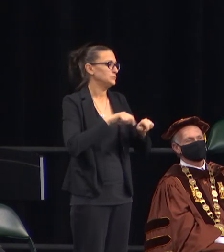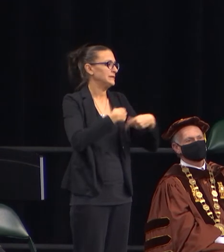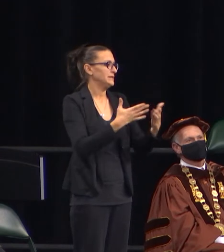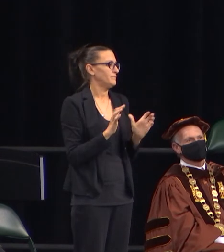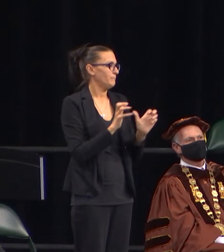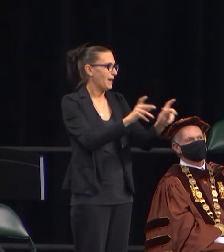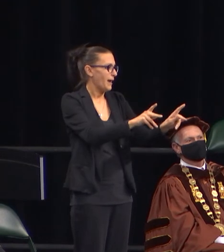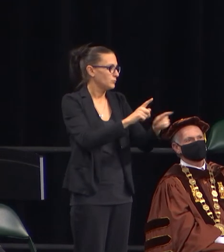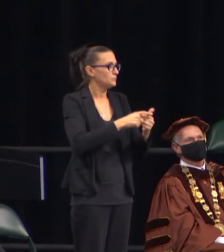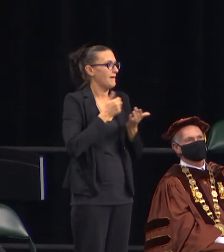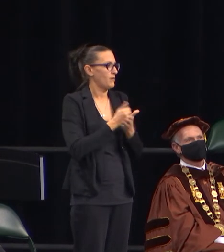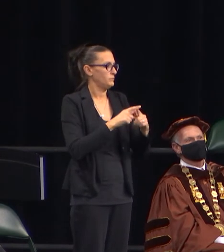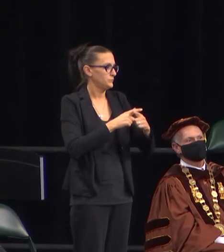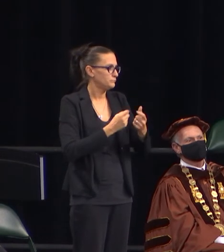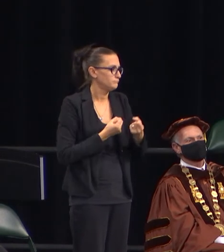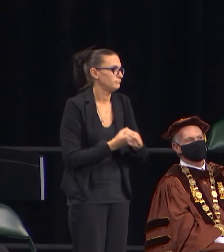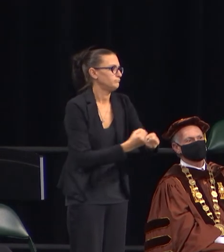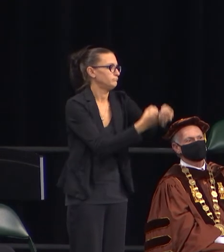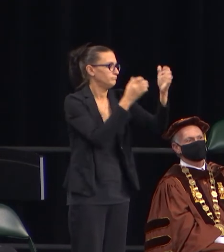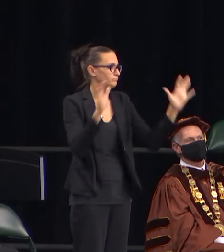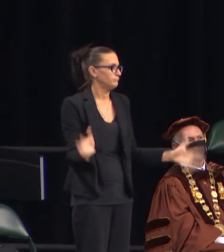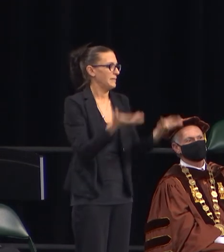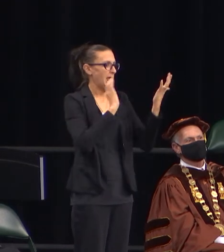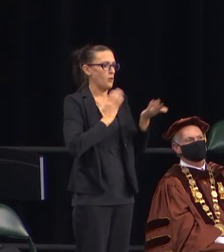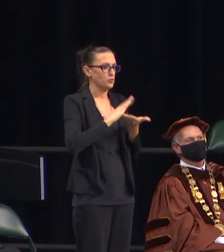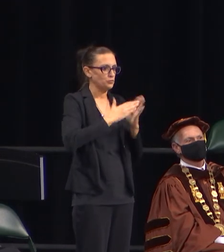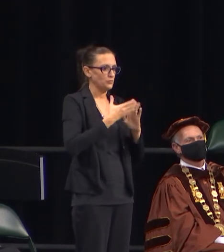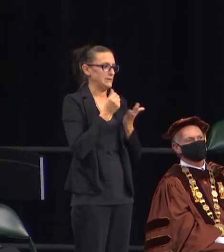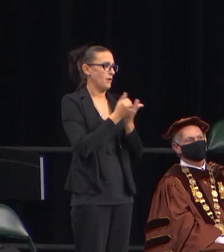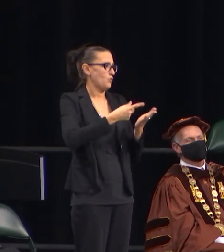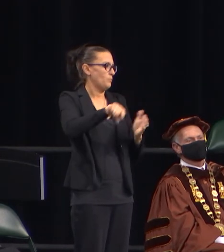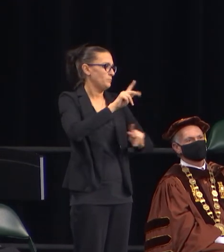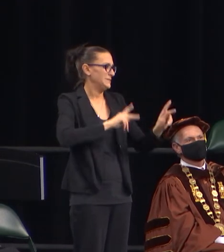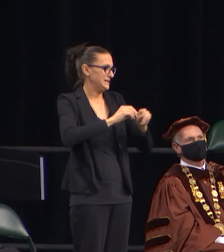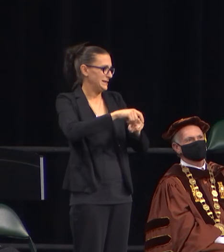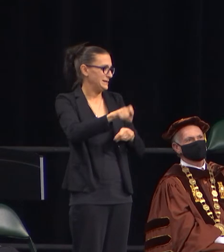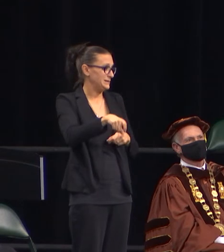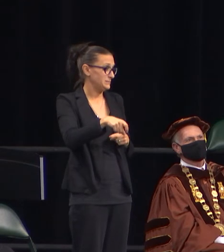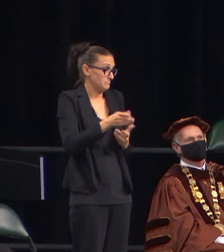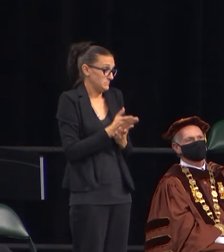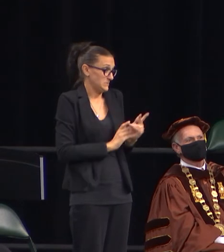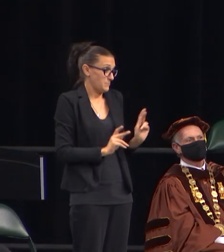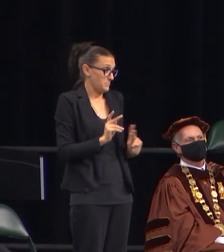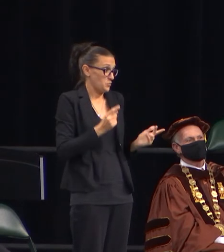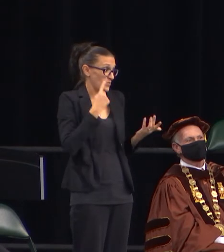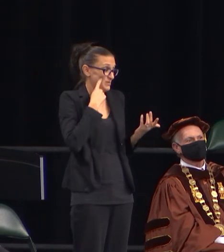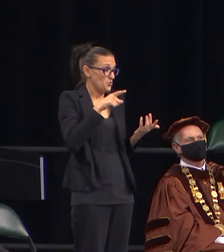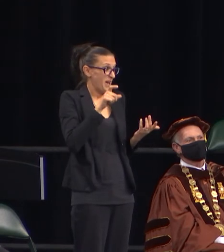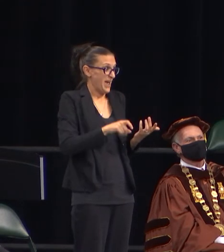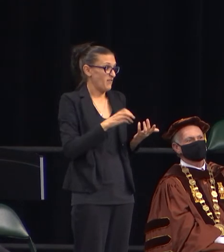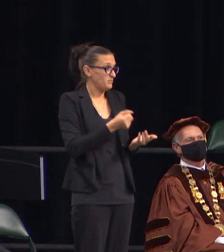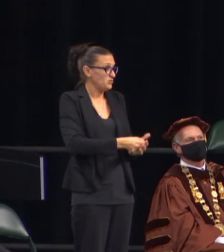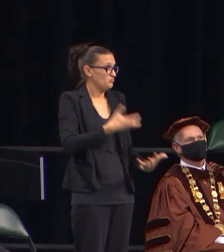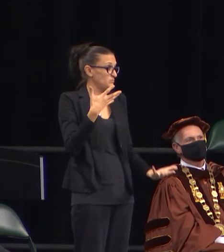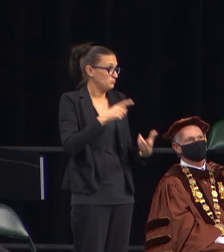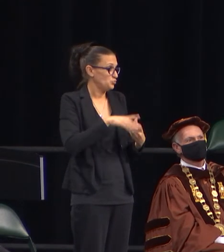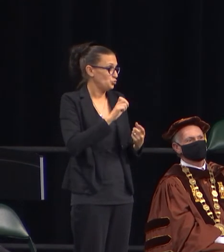to help build our communities, and to help those in need. Some people think you have to be wealthy to be charitable.